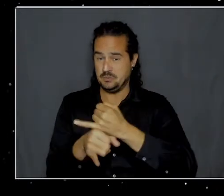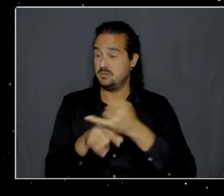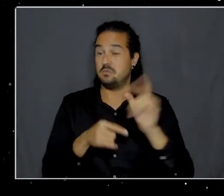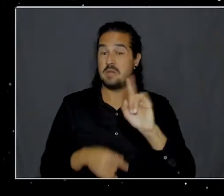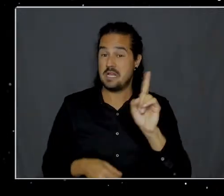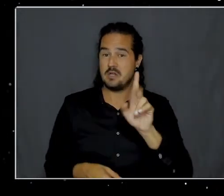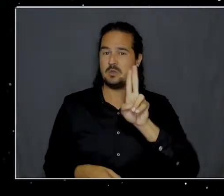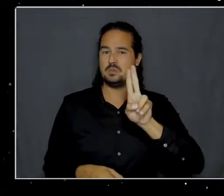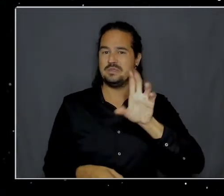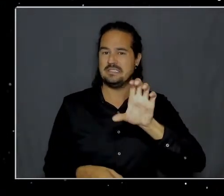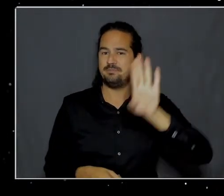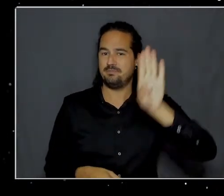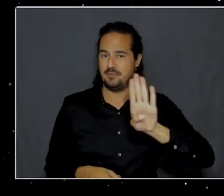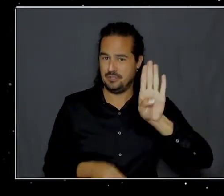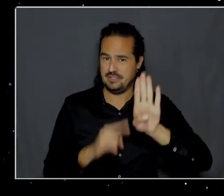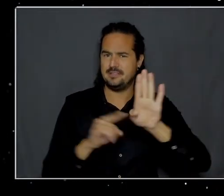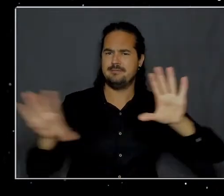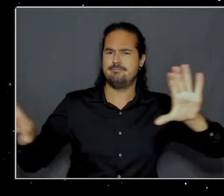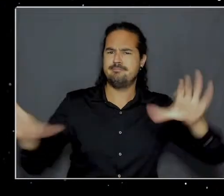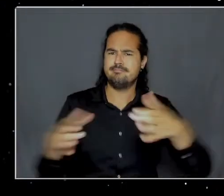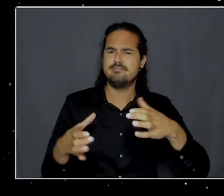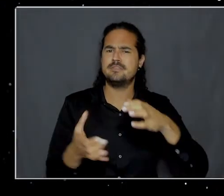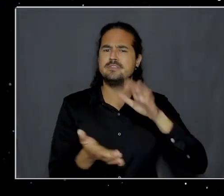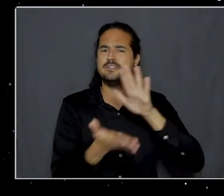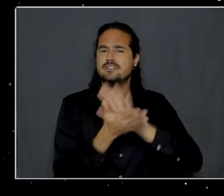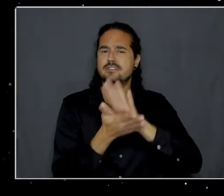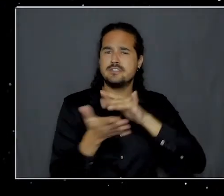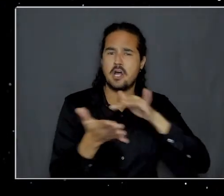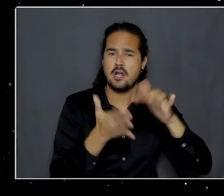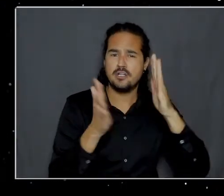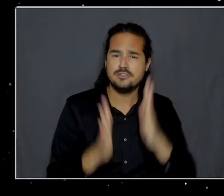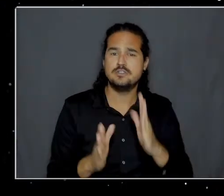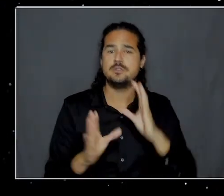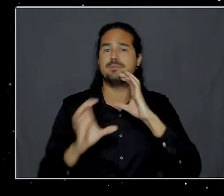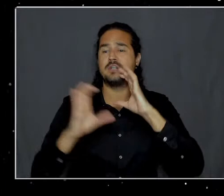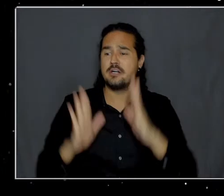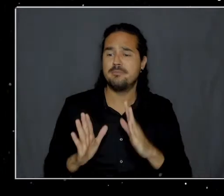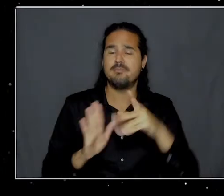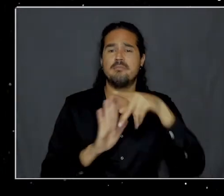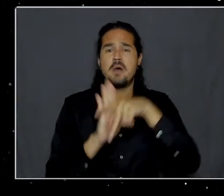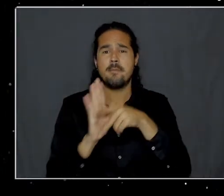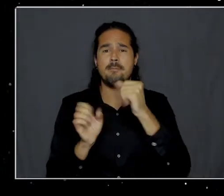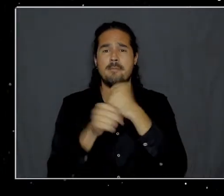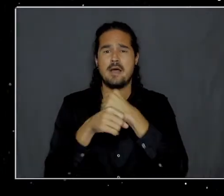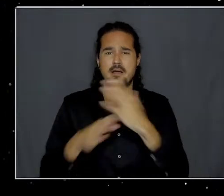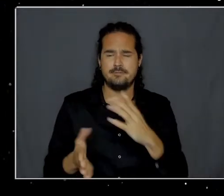INSTITUTE THAT BRINGS TOGETHER SCHOLARS, ORGANIZERS, COMMUNICATORS, AND POLICY MAKERS